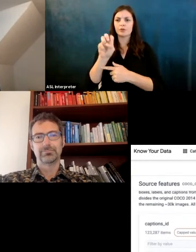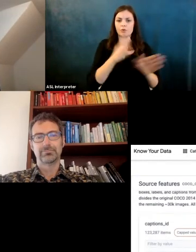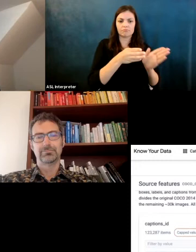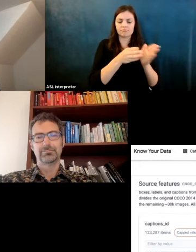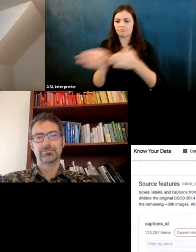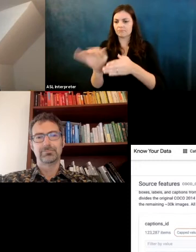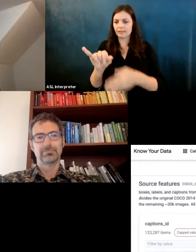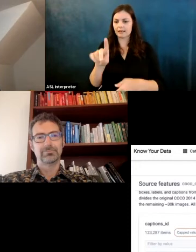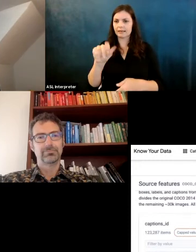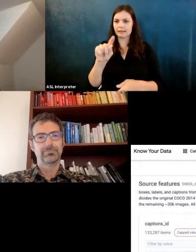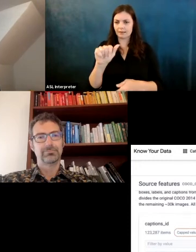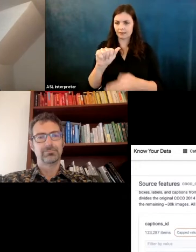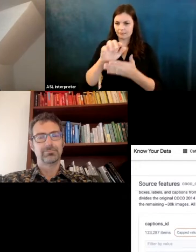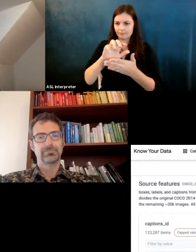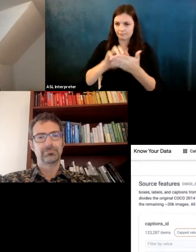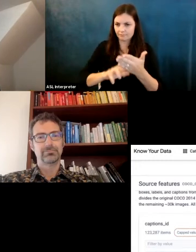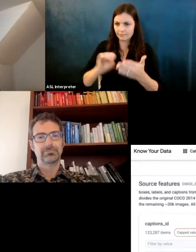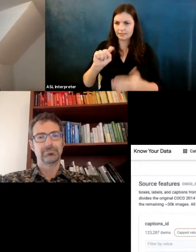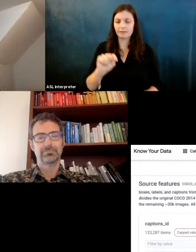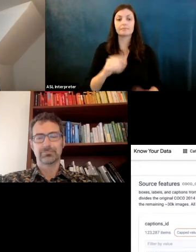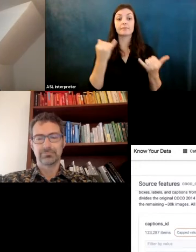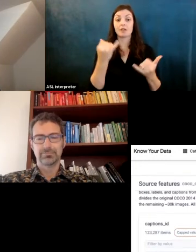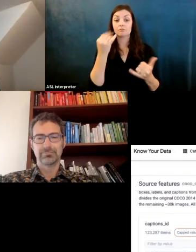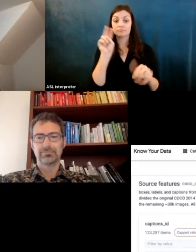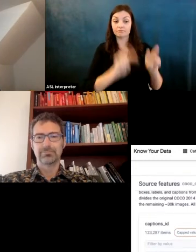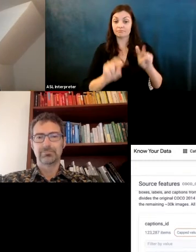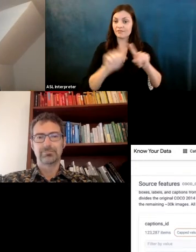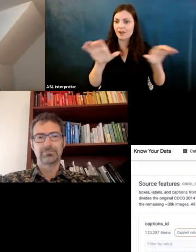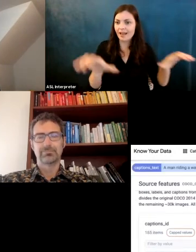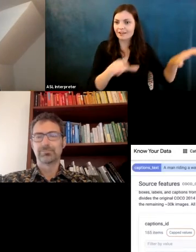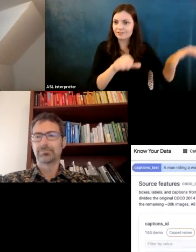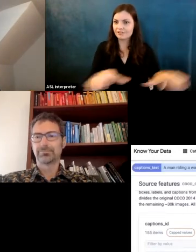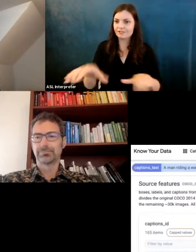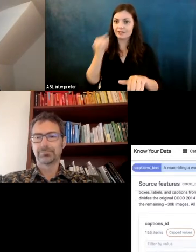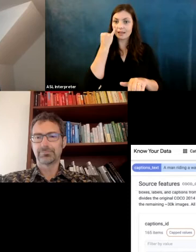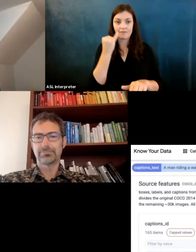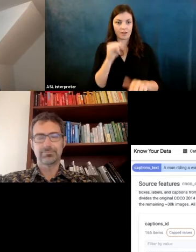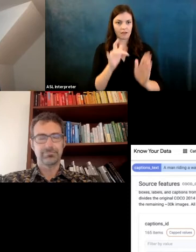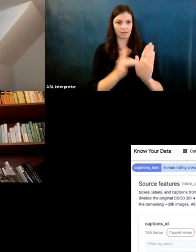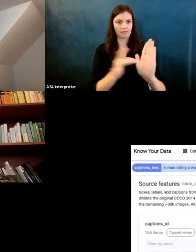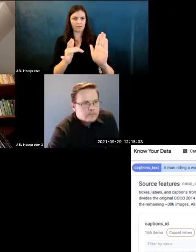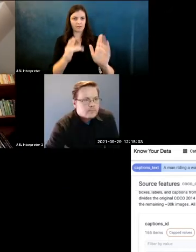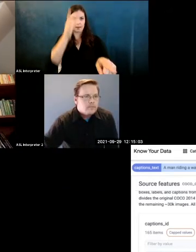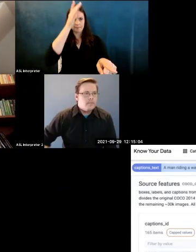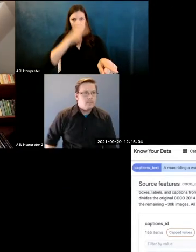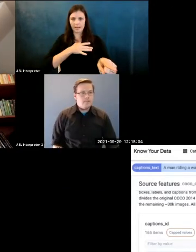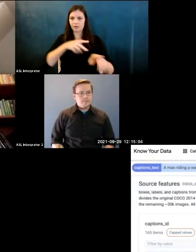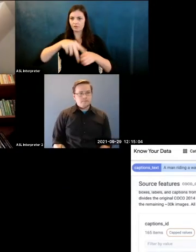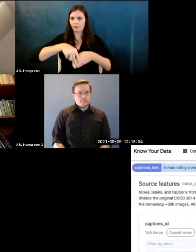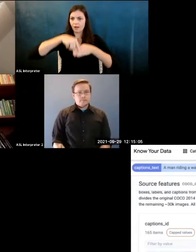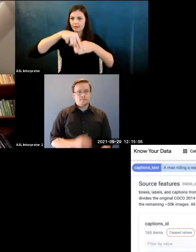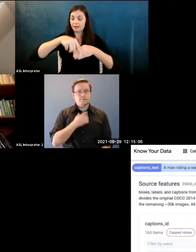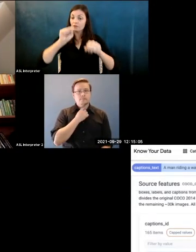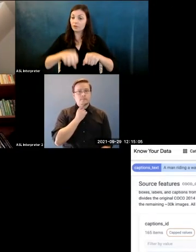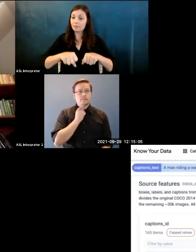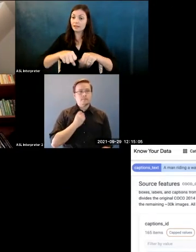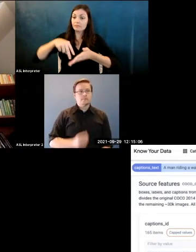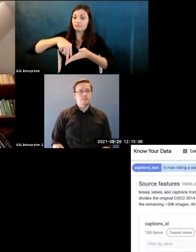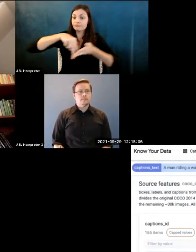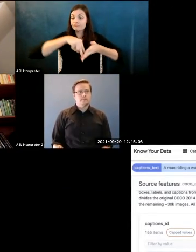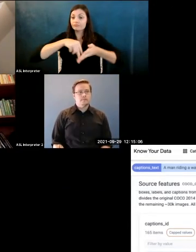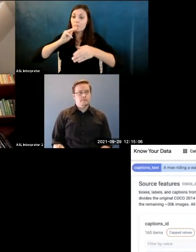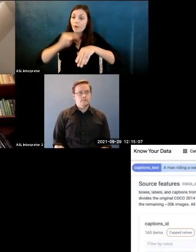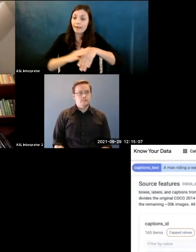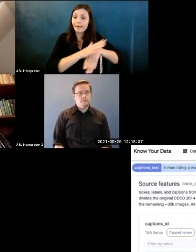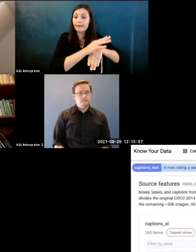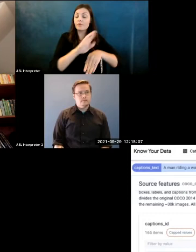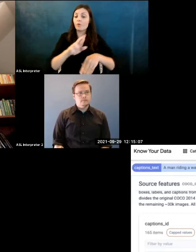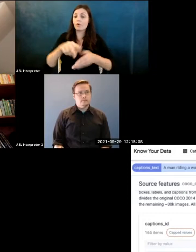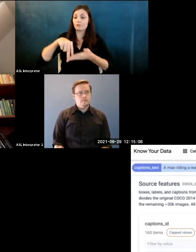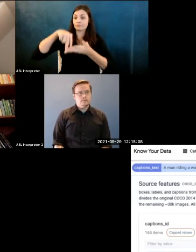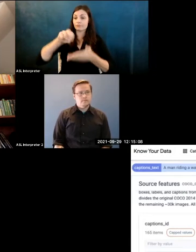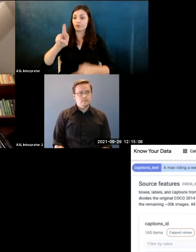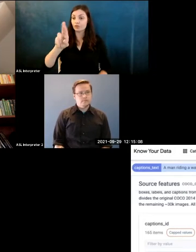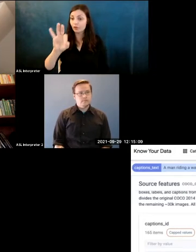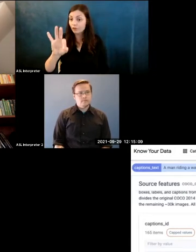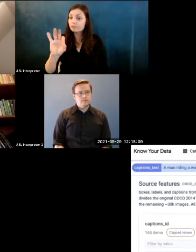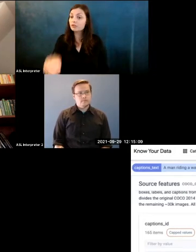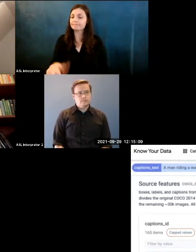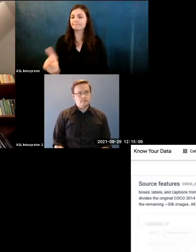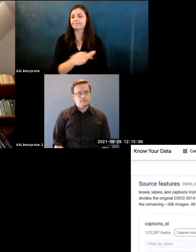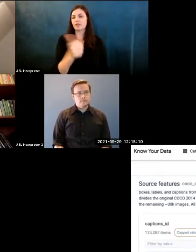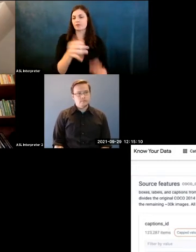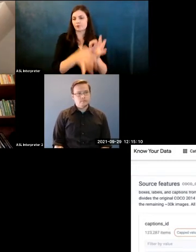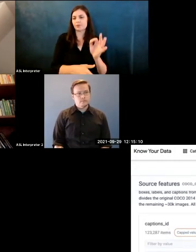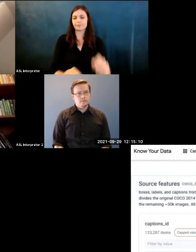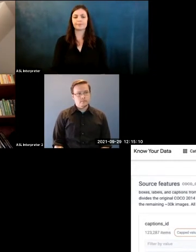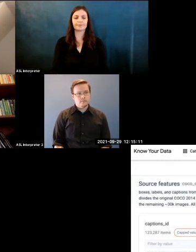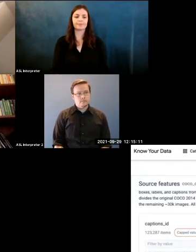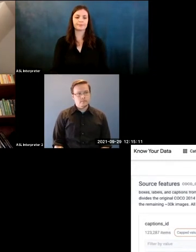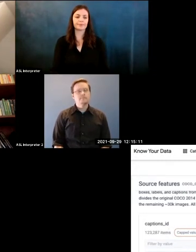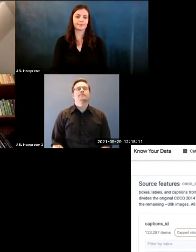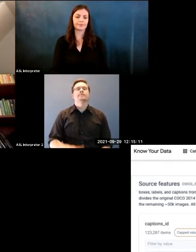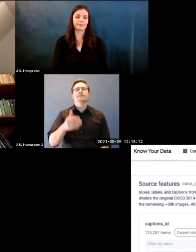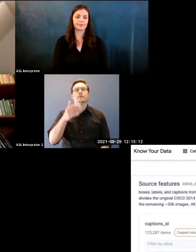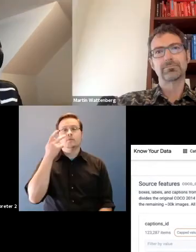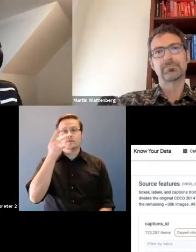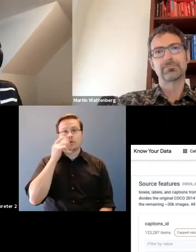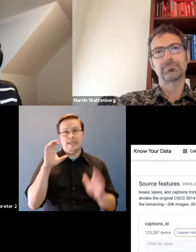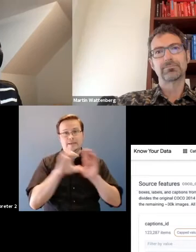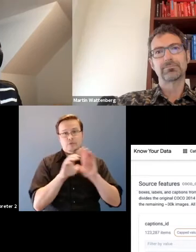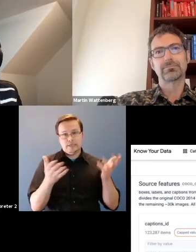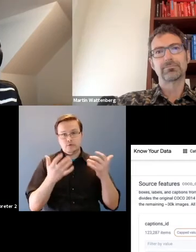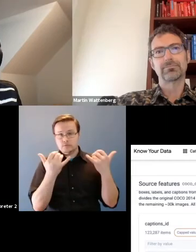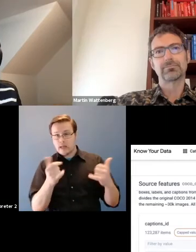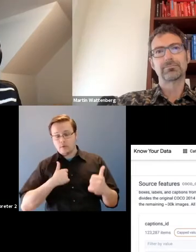Fernanda Viegas: Now let's look at some of the actions happening here man writing if I click here, I will see that it's a man riding a wave, on top of a surfboard okay So these are all of these images here, I want to look at say a person.